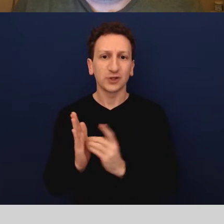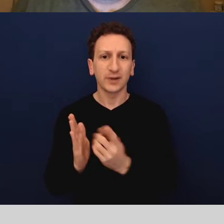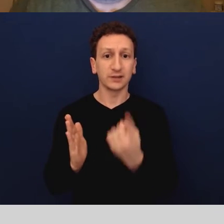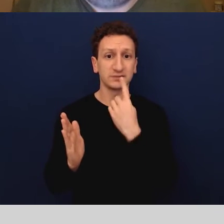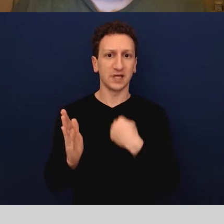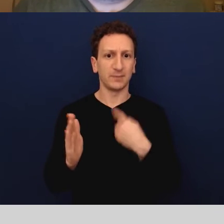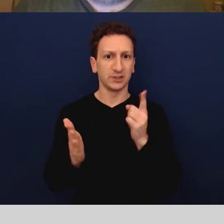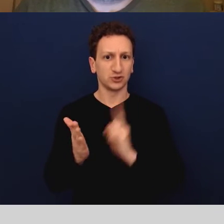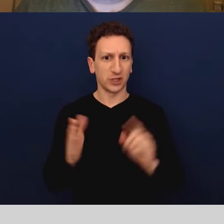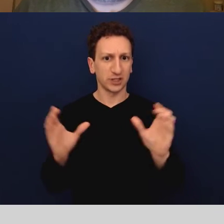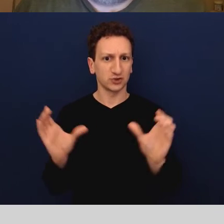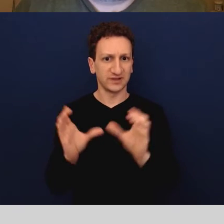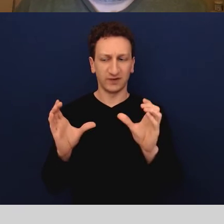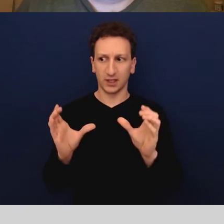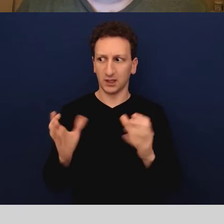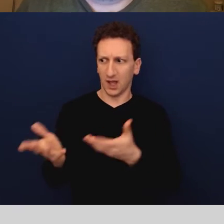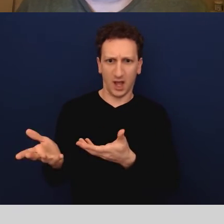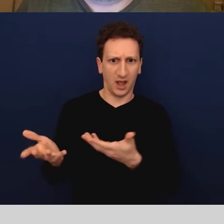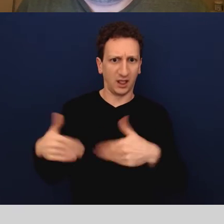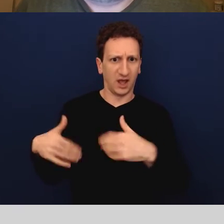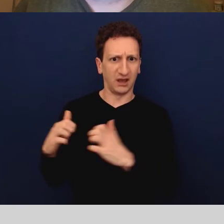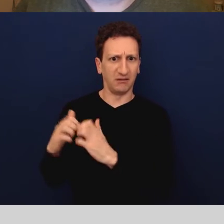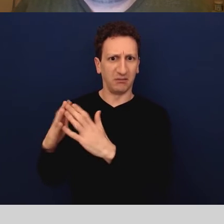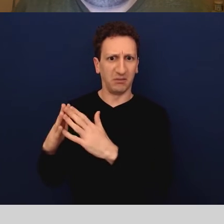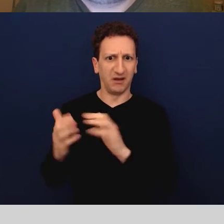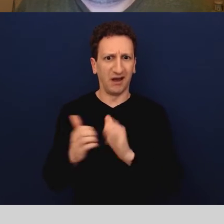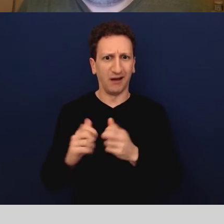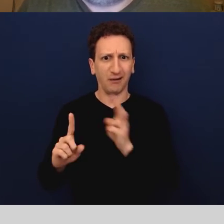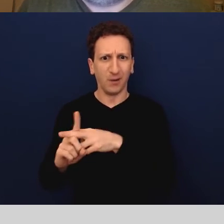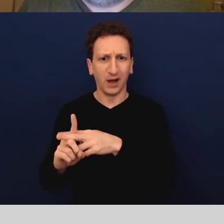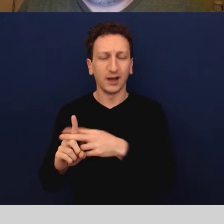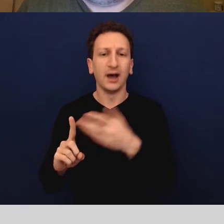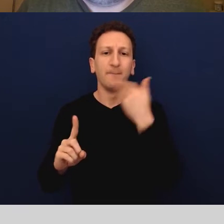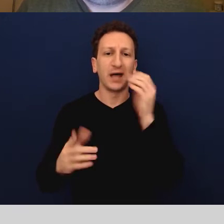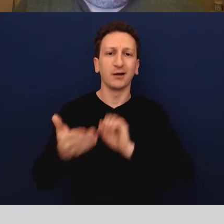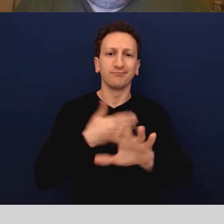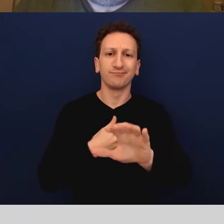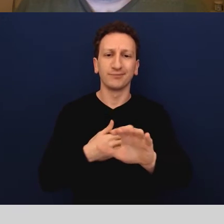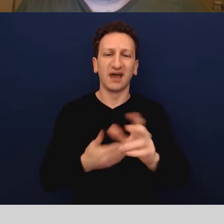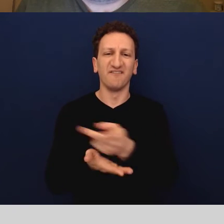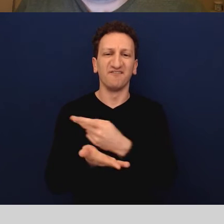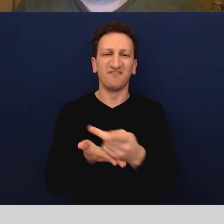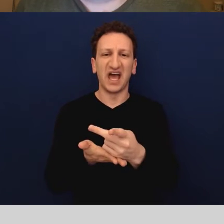I probably want to fail with a nice error. That's probably the best thing I can do. So let's fail with a nice error